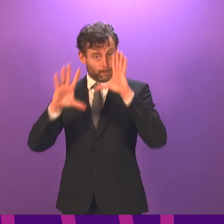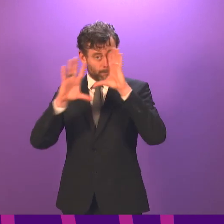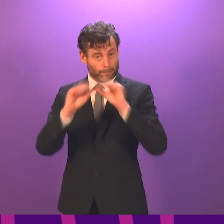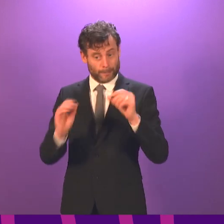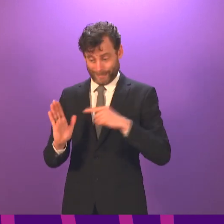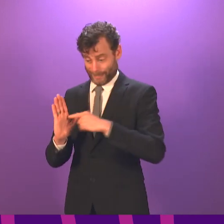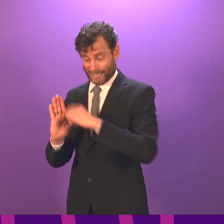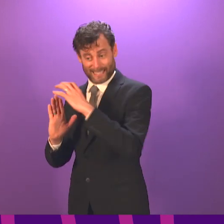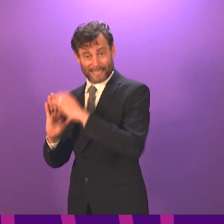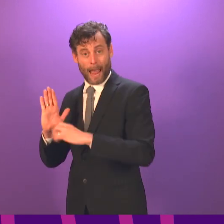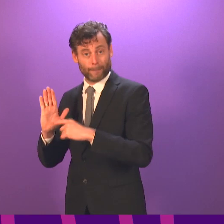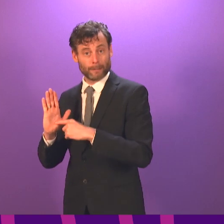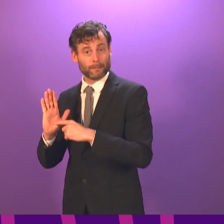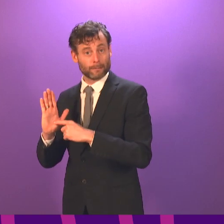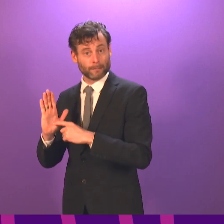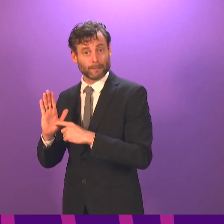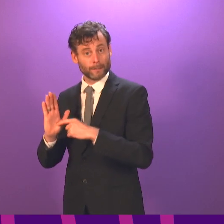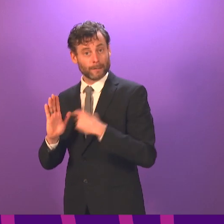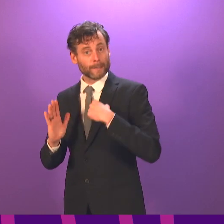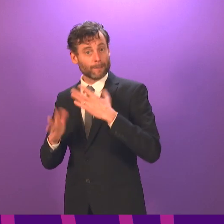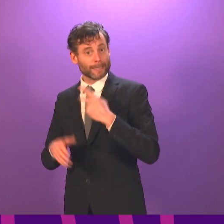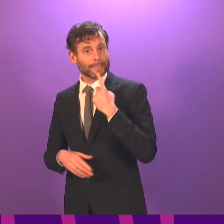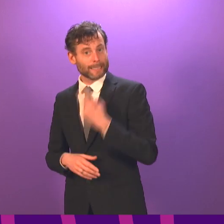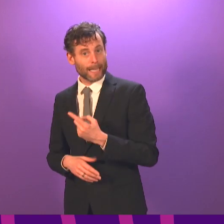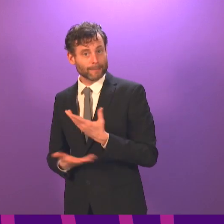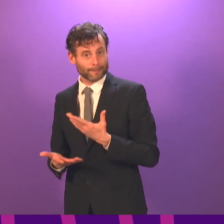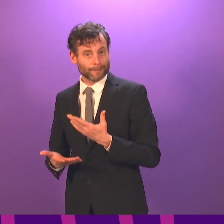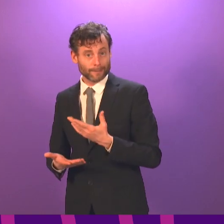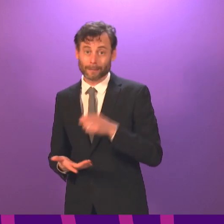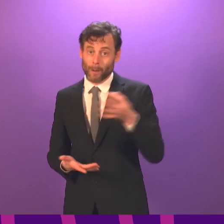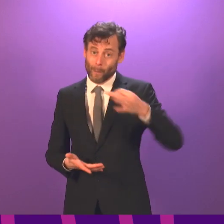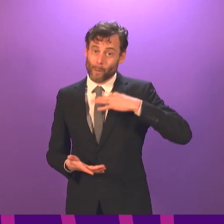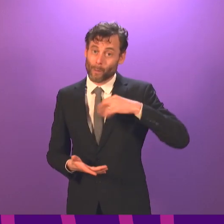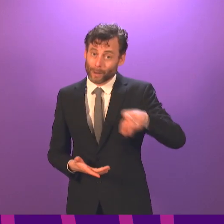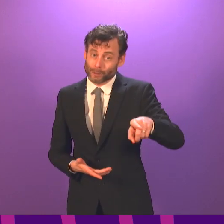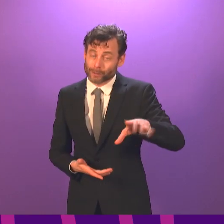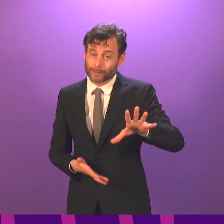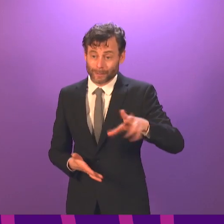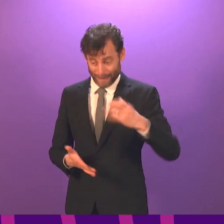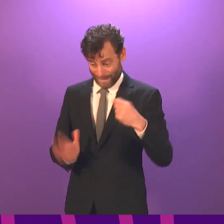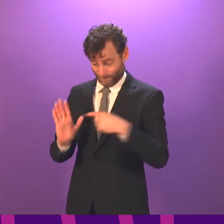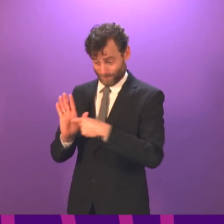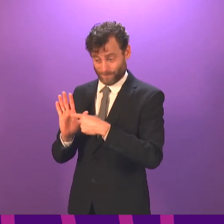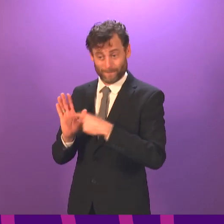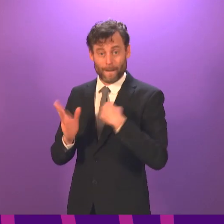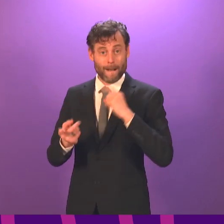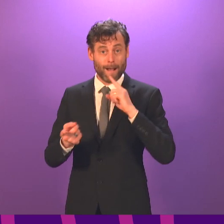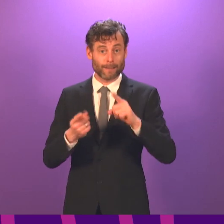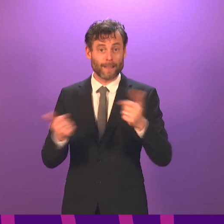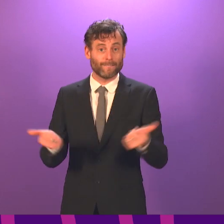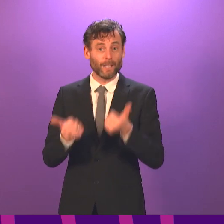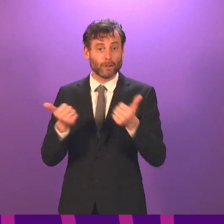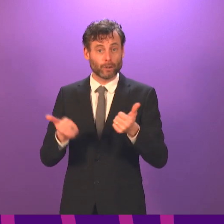it has particular relevance to the legitimate question that is raised. I said that Education